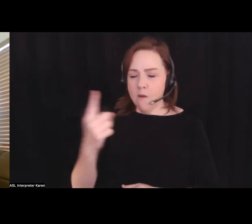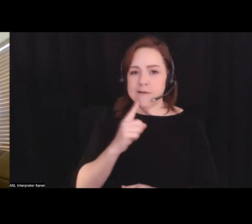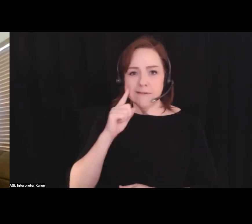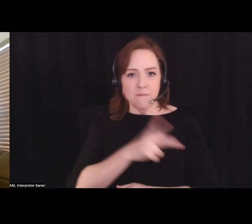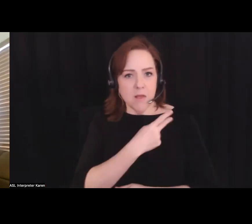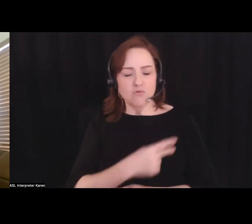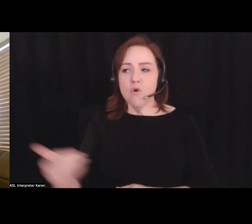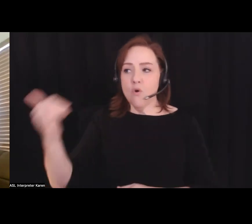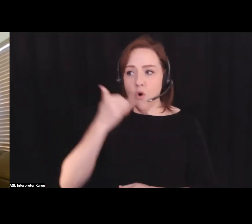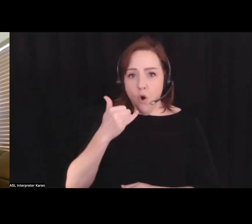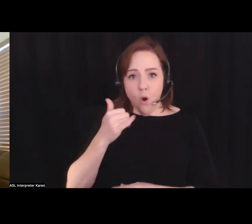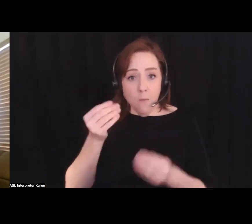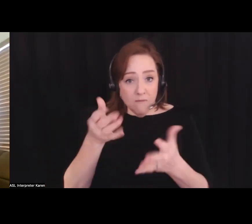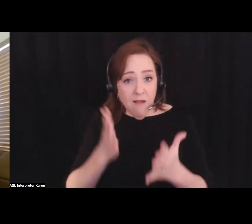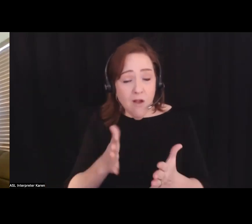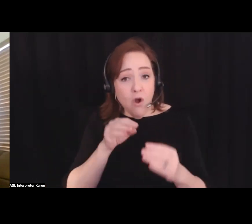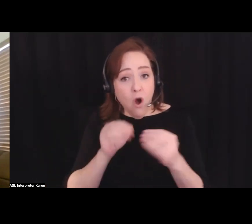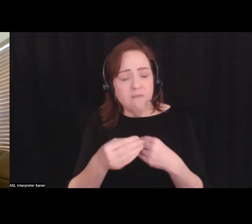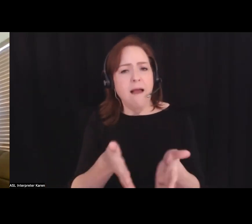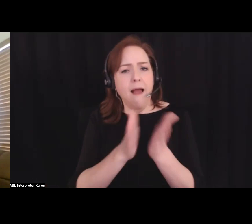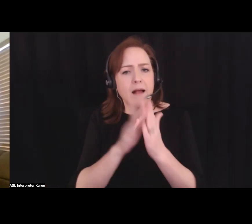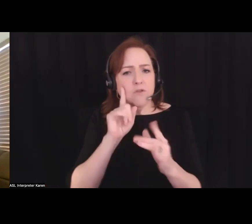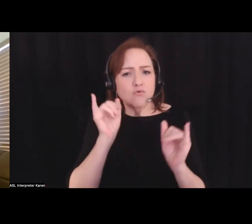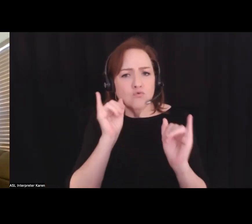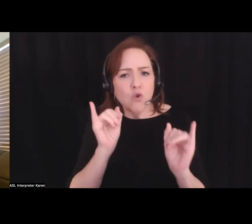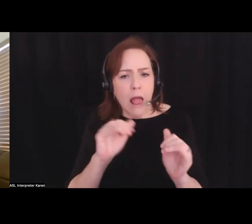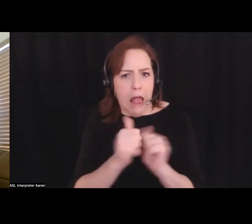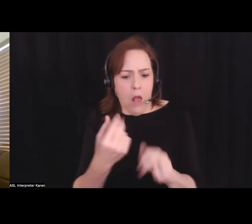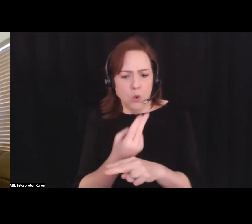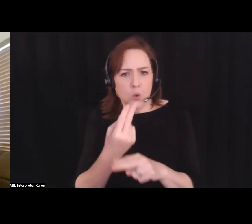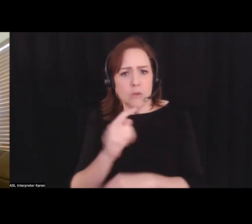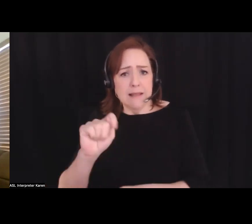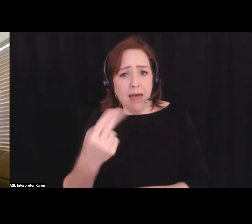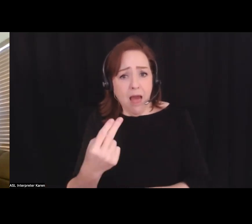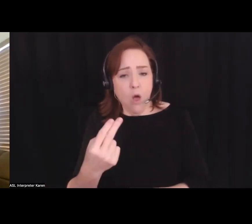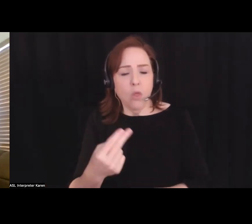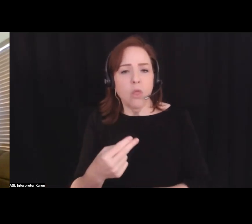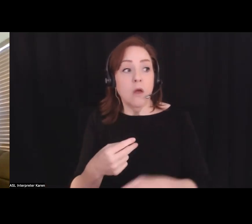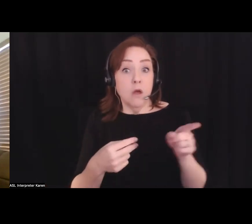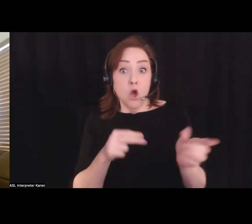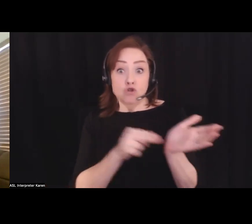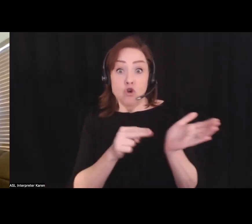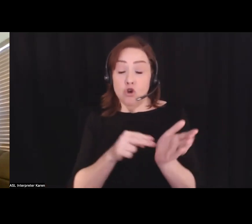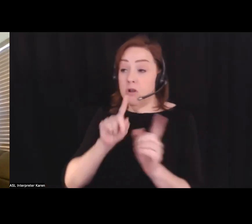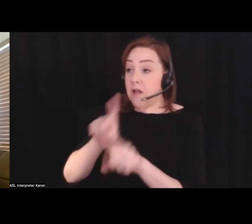how to use telehealth. A nurse talking to that to the patient changed her tone suddenly and said no